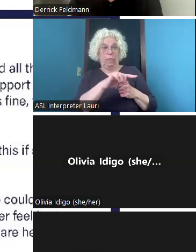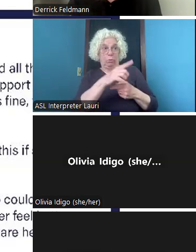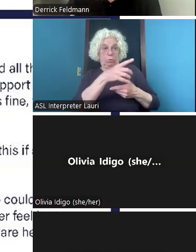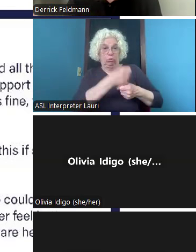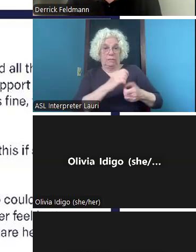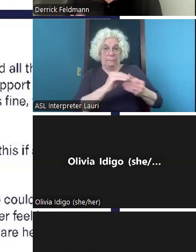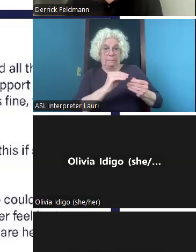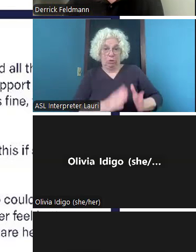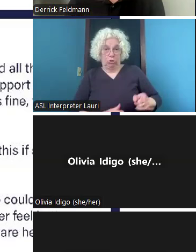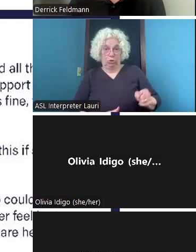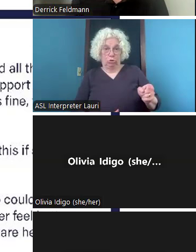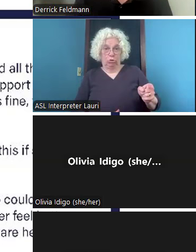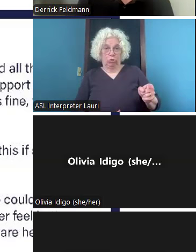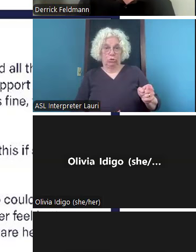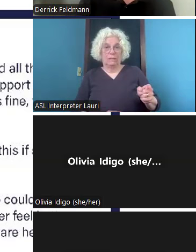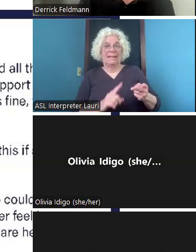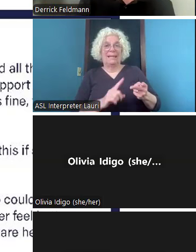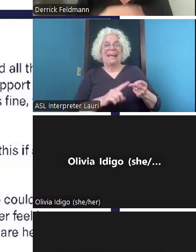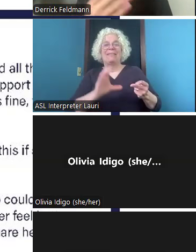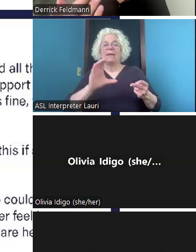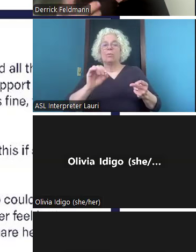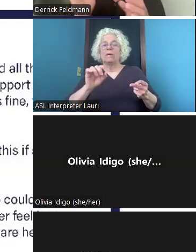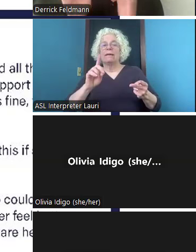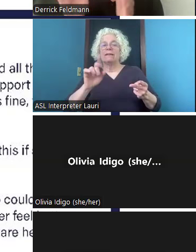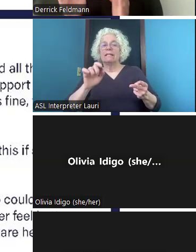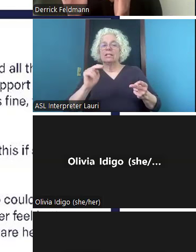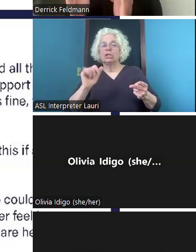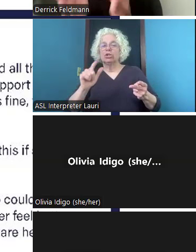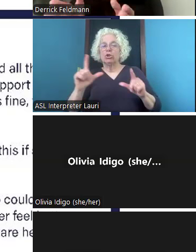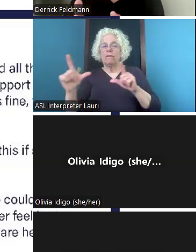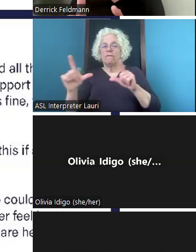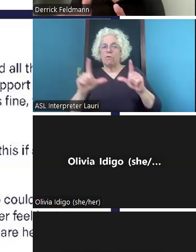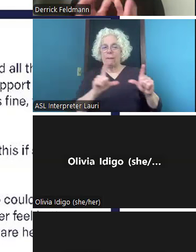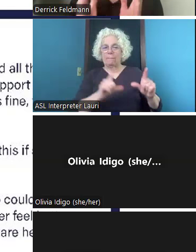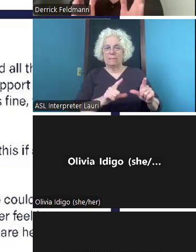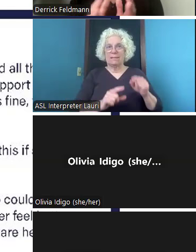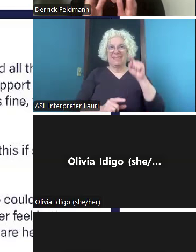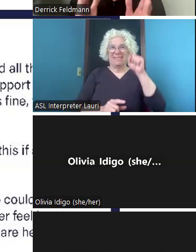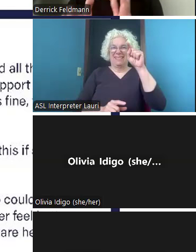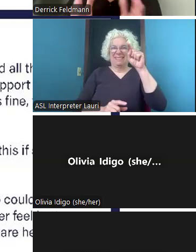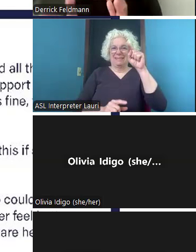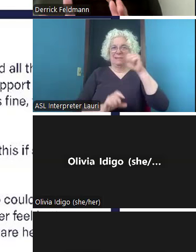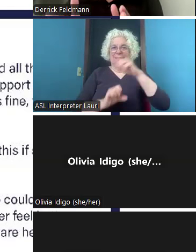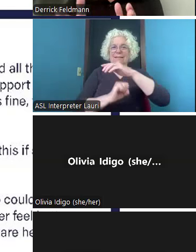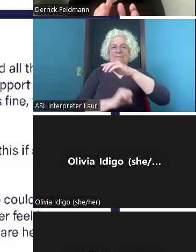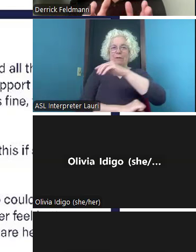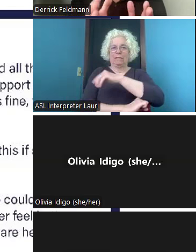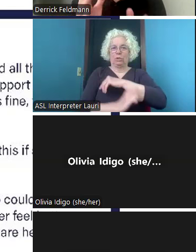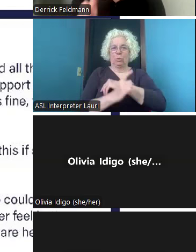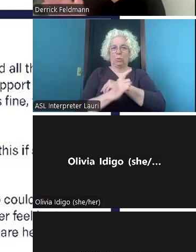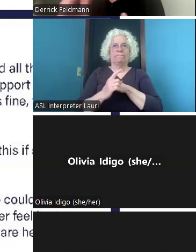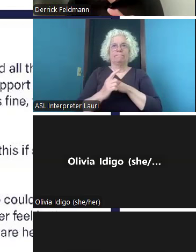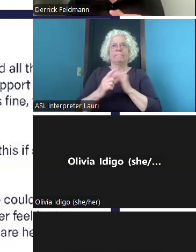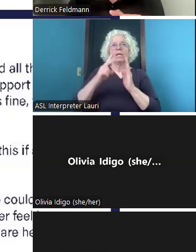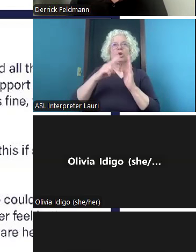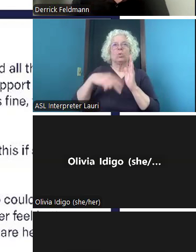Then we also have some conditional frames too as well. This is the foundational frame. And again, we won't have time to read through it,